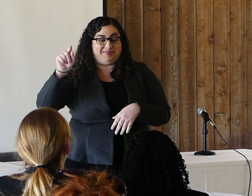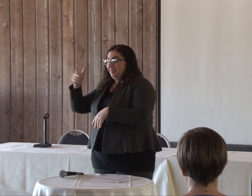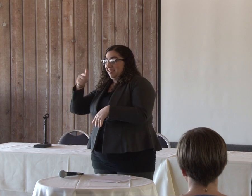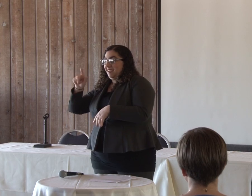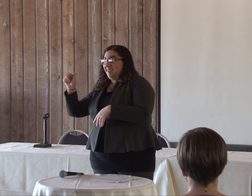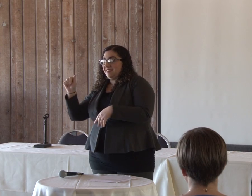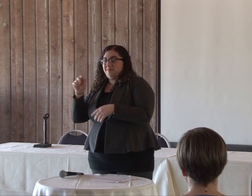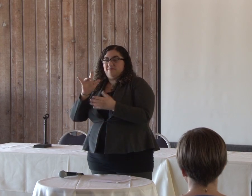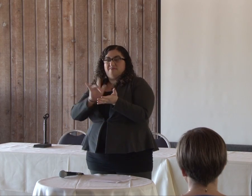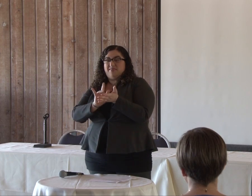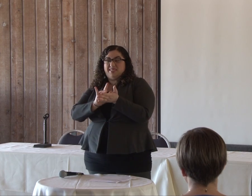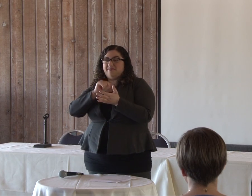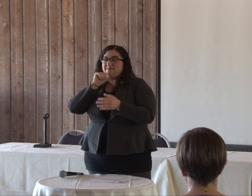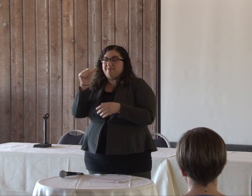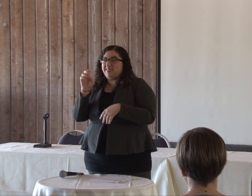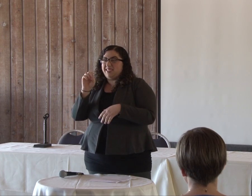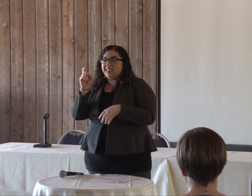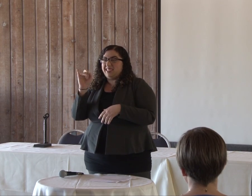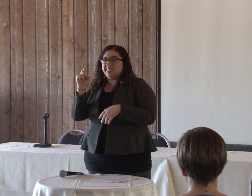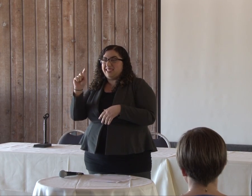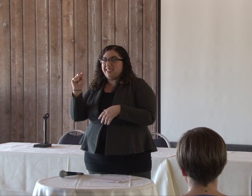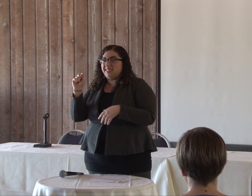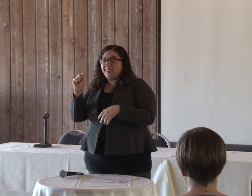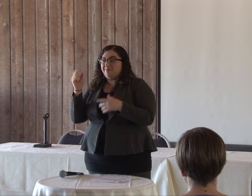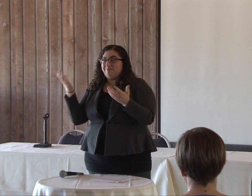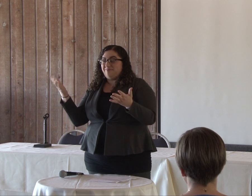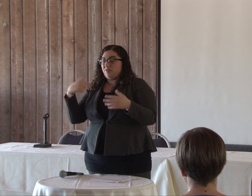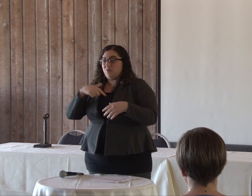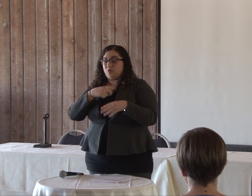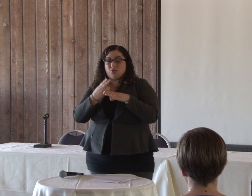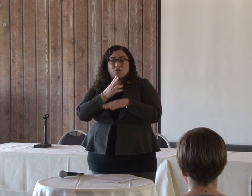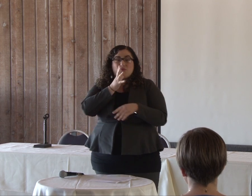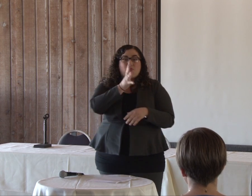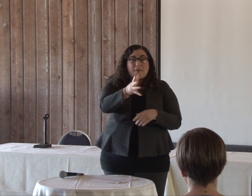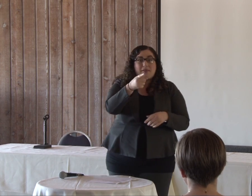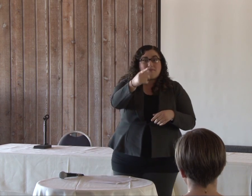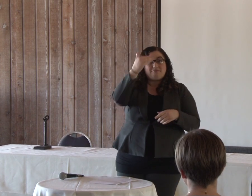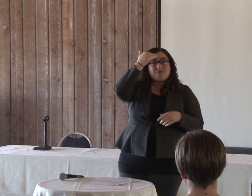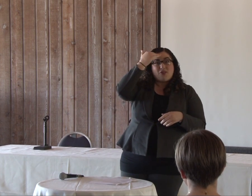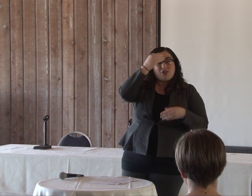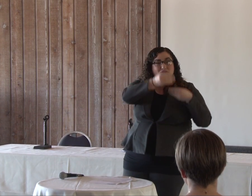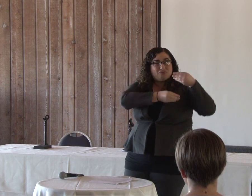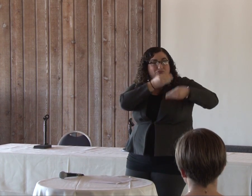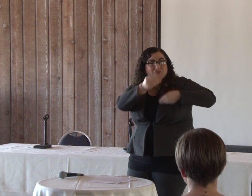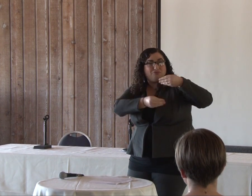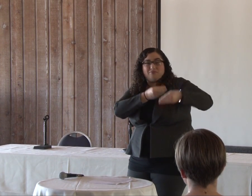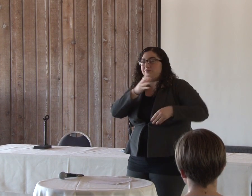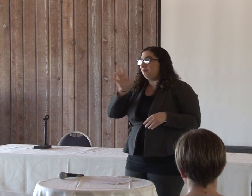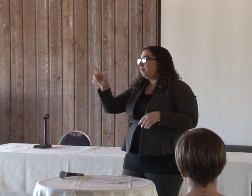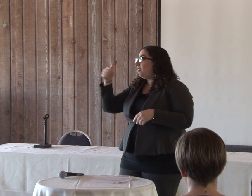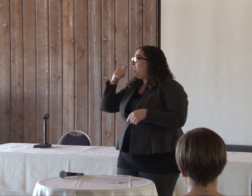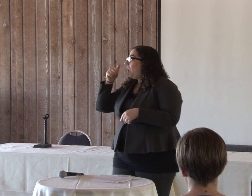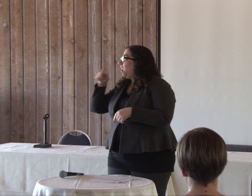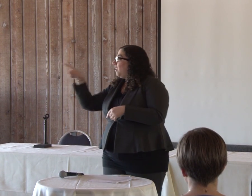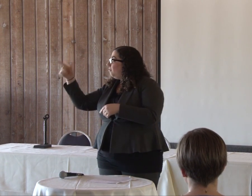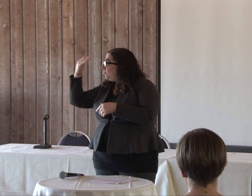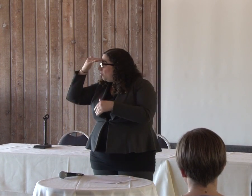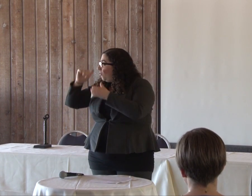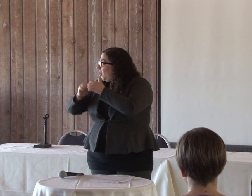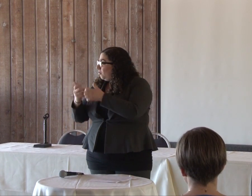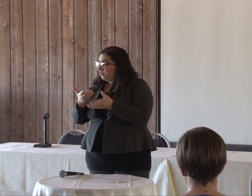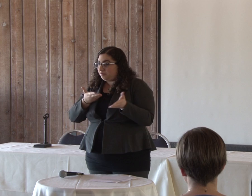Now the medical fields in Gaza was nonexistent.